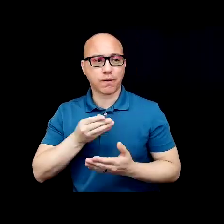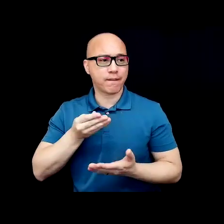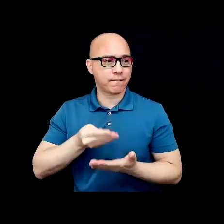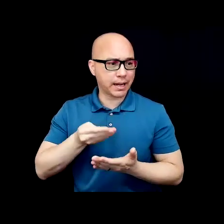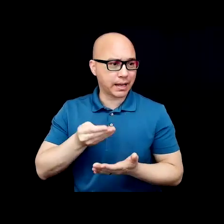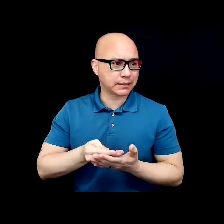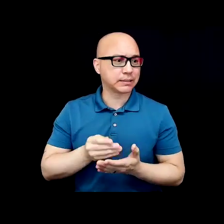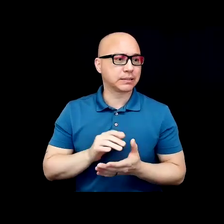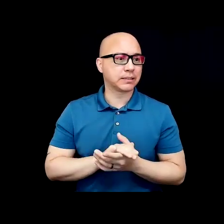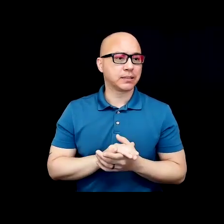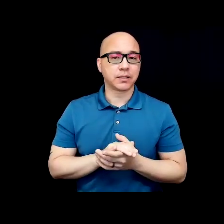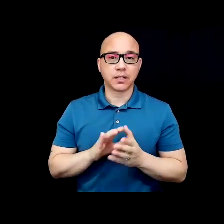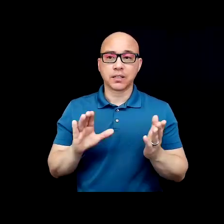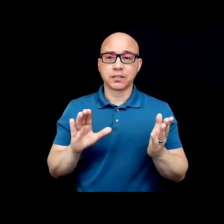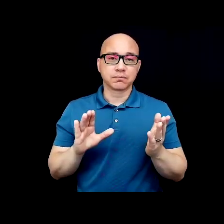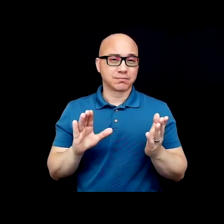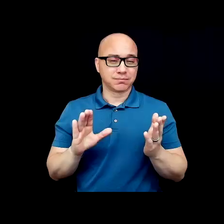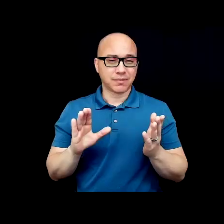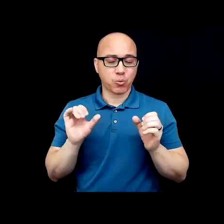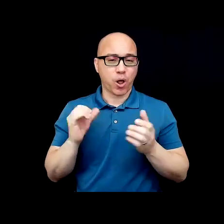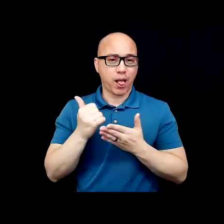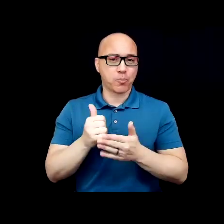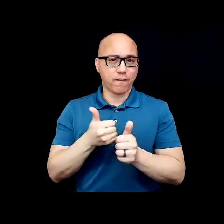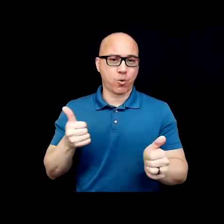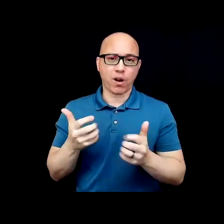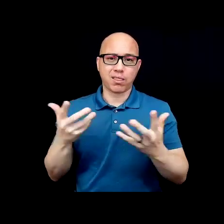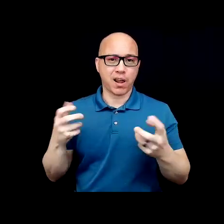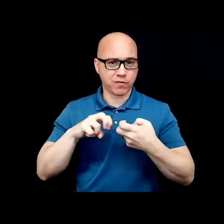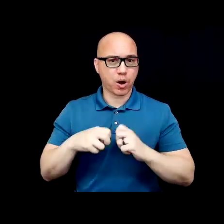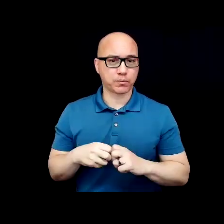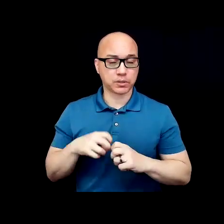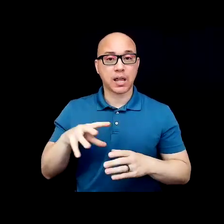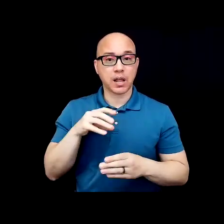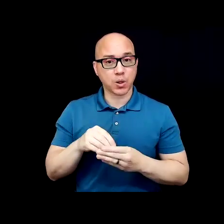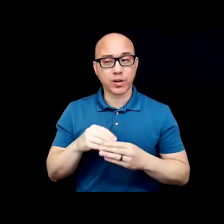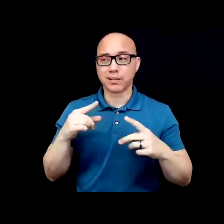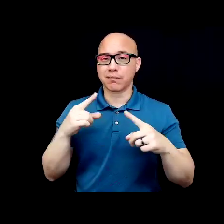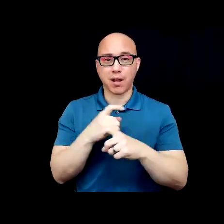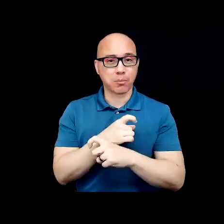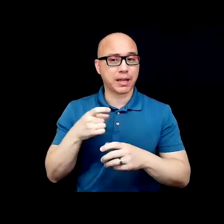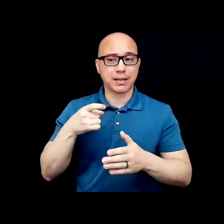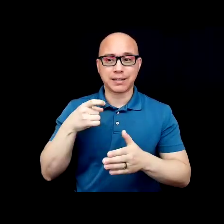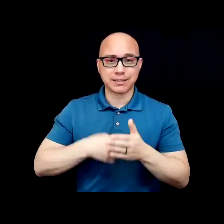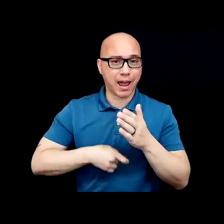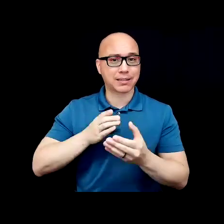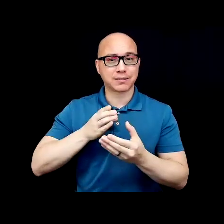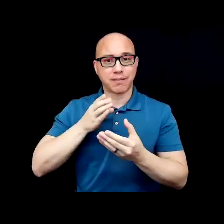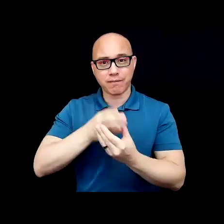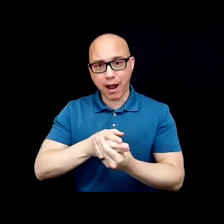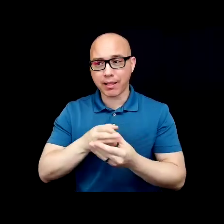funds can avoid a lot of problems, including complicated tax filings, trying to get organized,